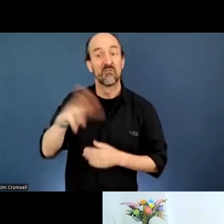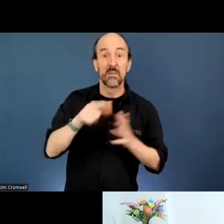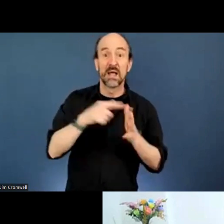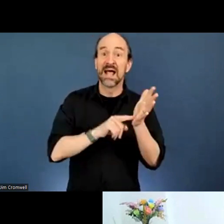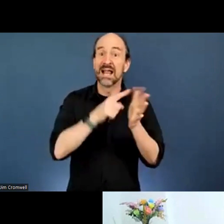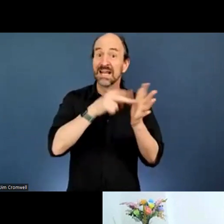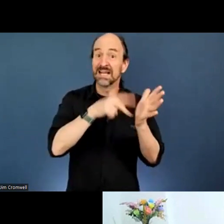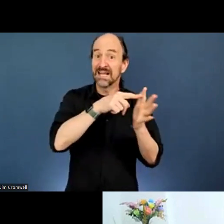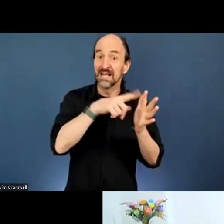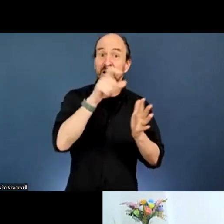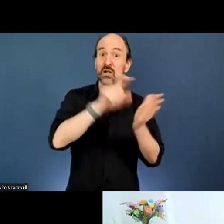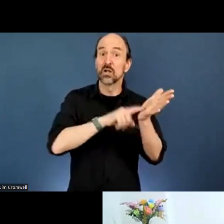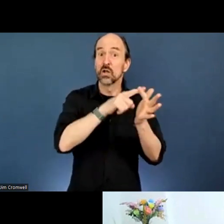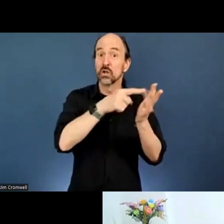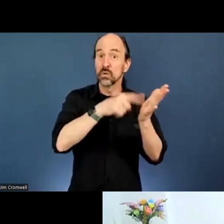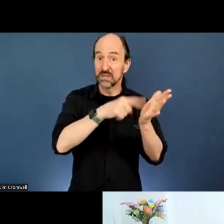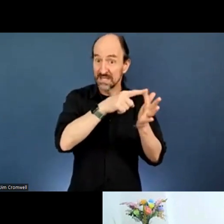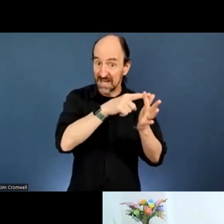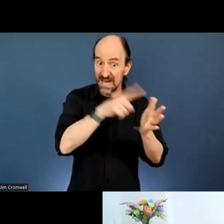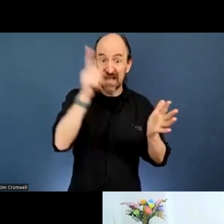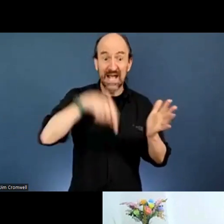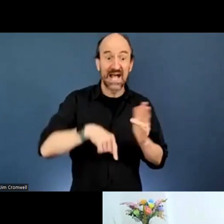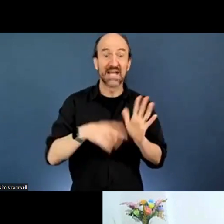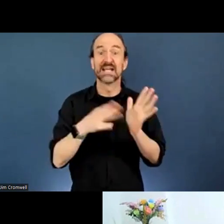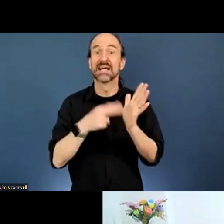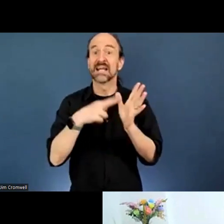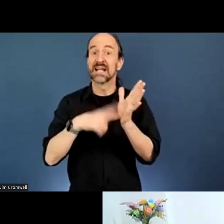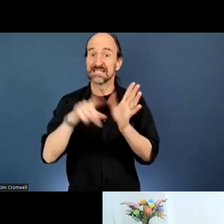and Nancy Bobadilla (I hope I got those names right)